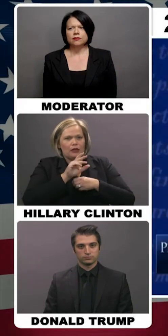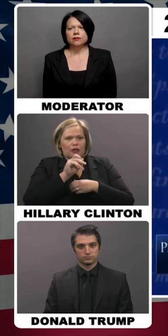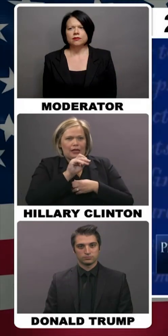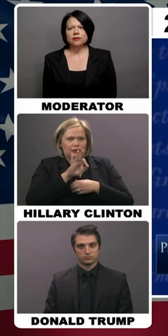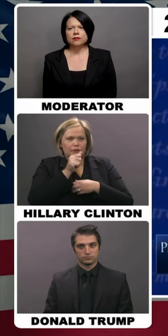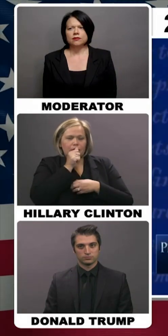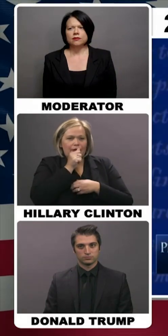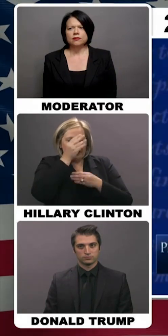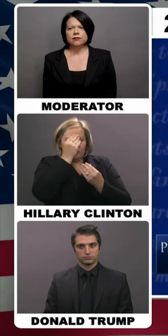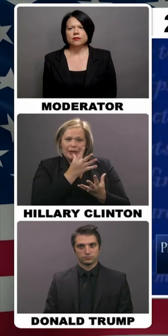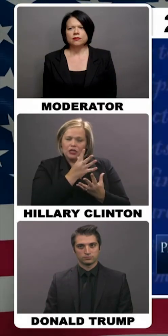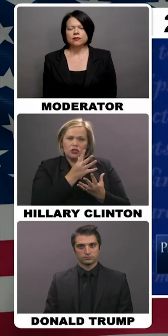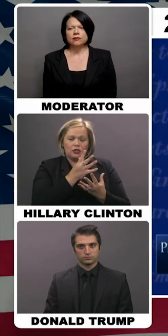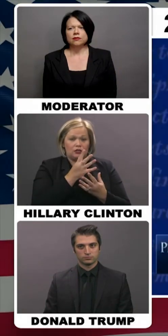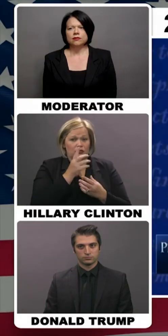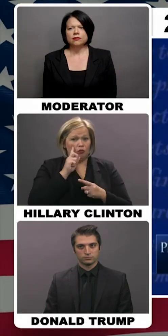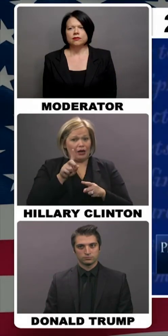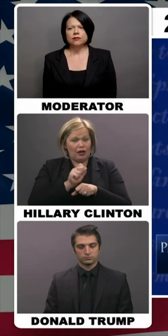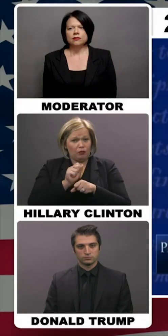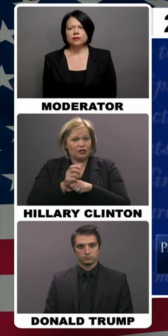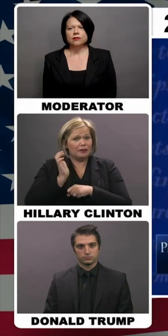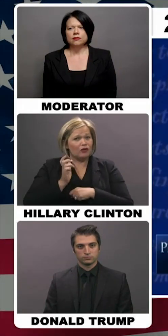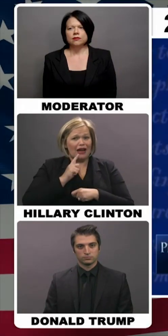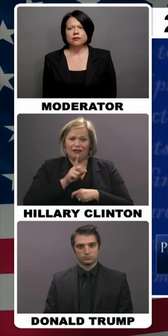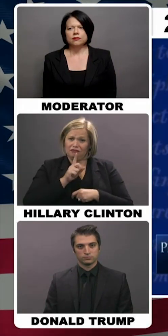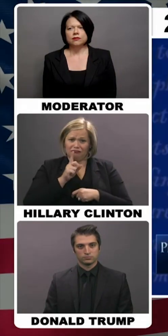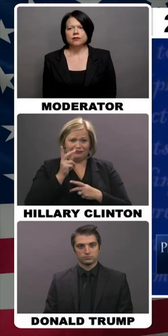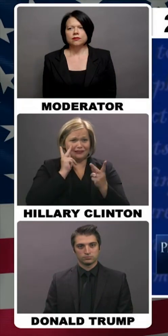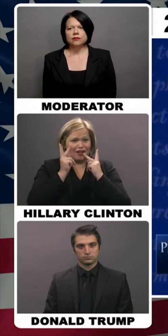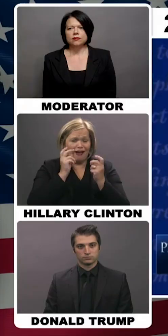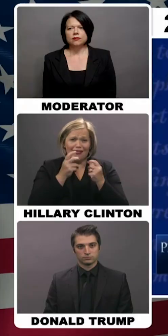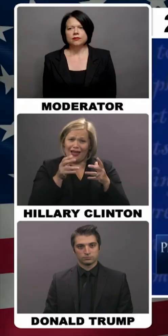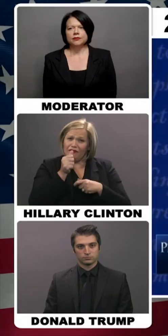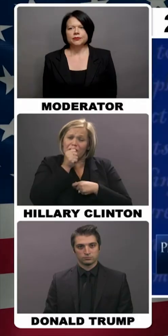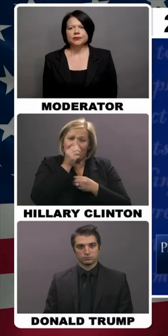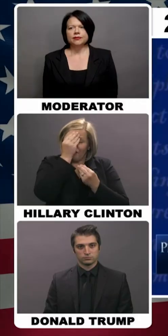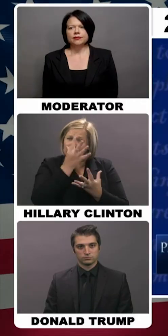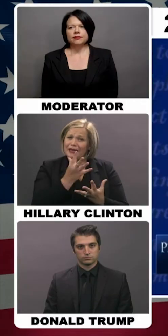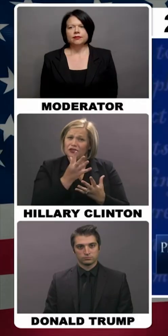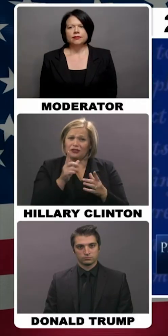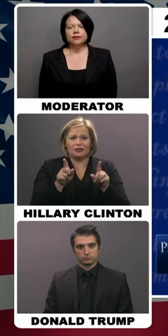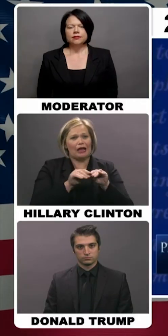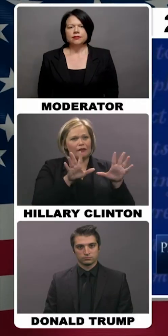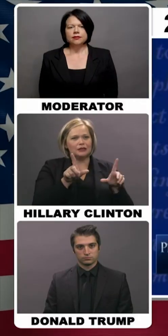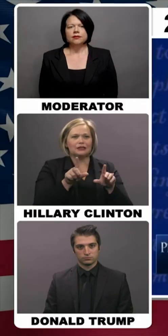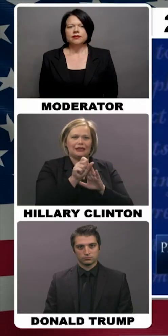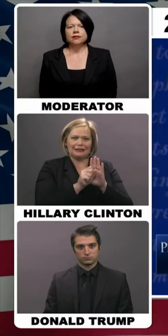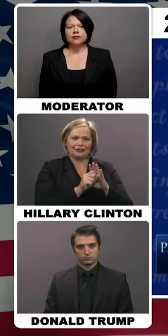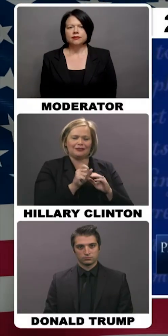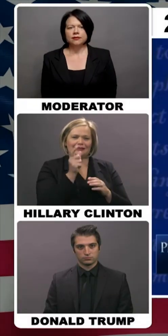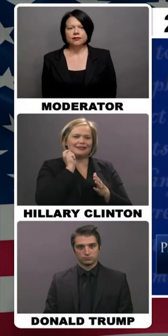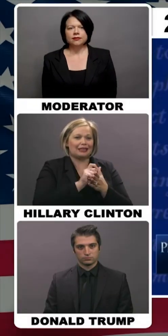I was privy to a lot of classified material. Obviously, as Secretary of State, I had some of the